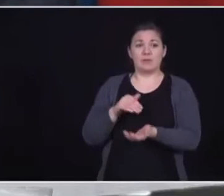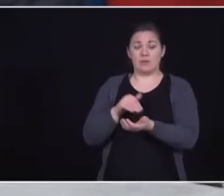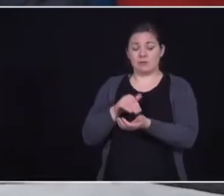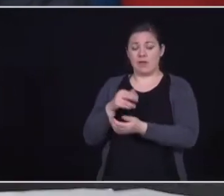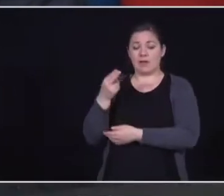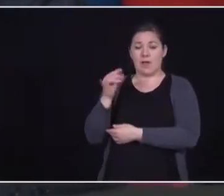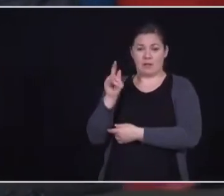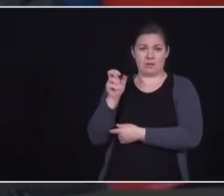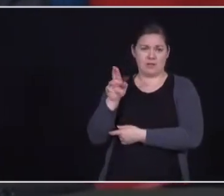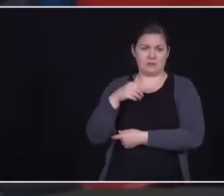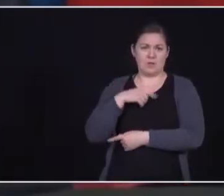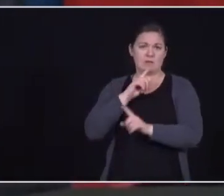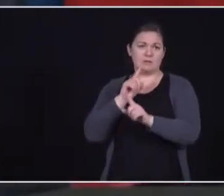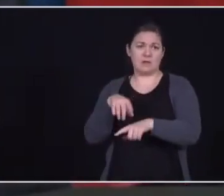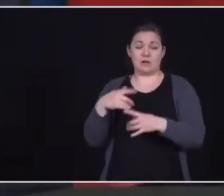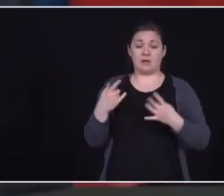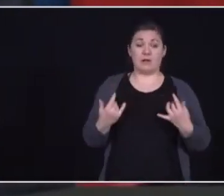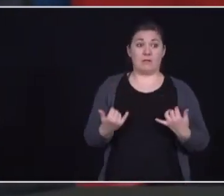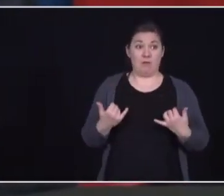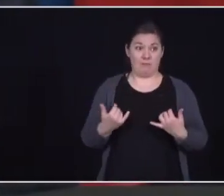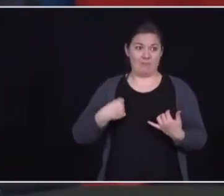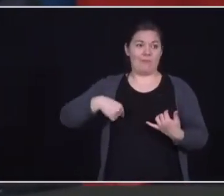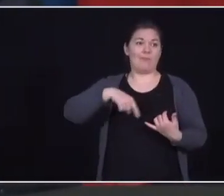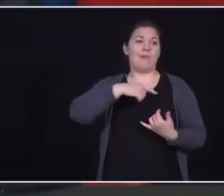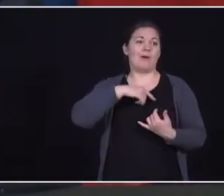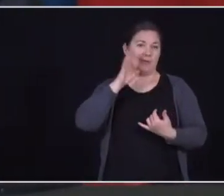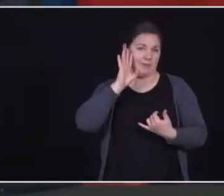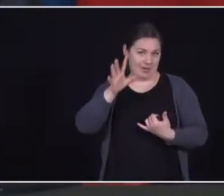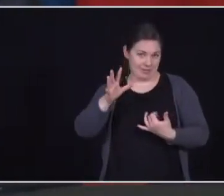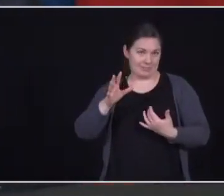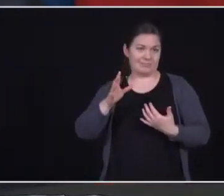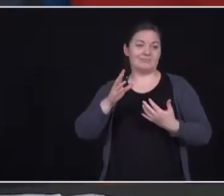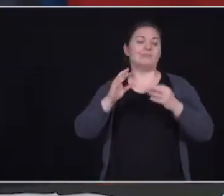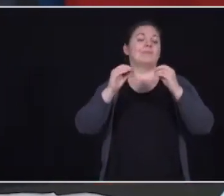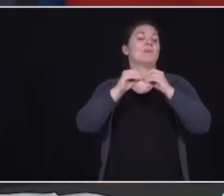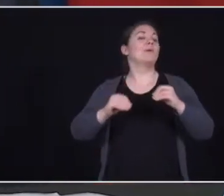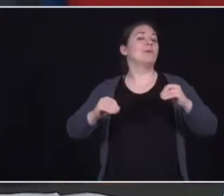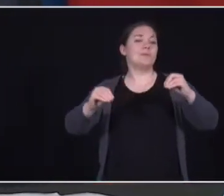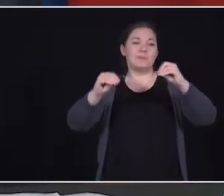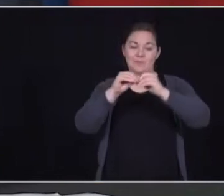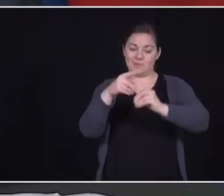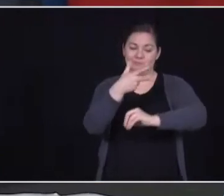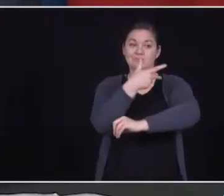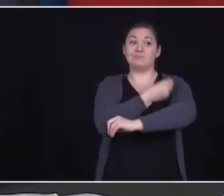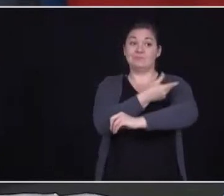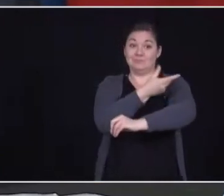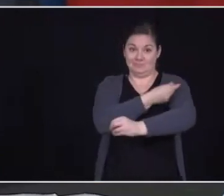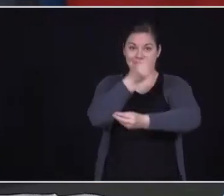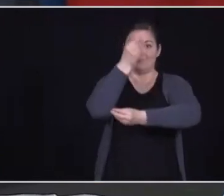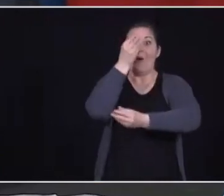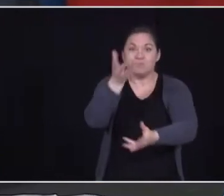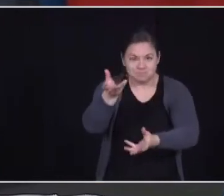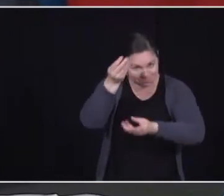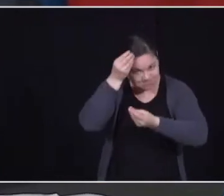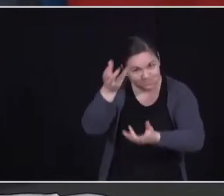I know some Americans are breaking it down by geography, rate age and ethnic background. So something we could see or should C?